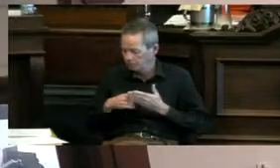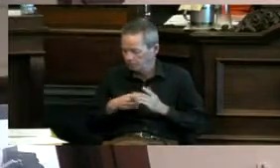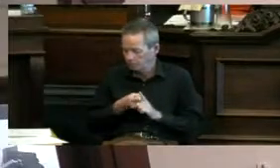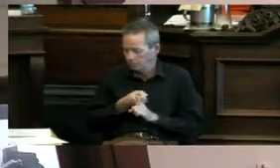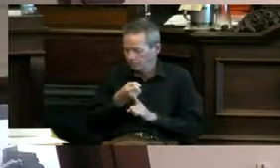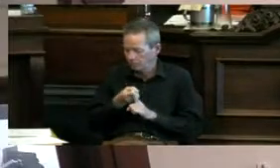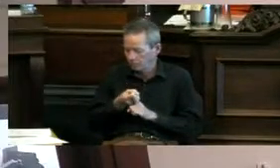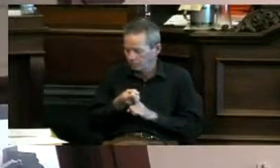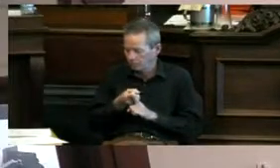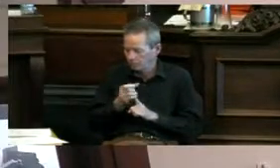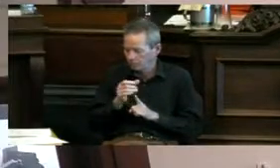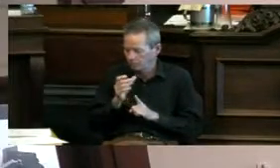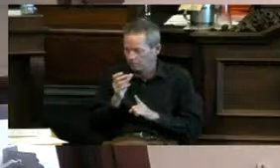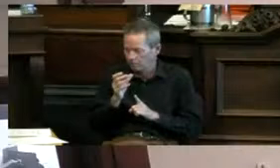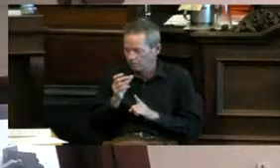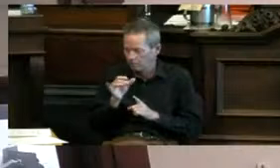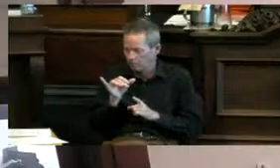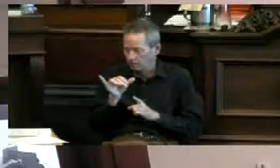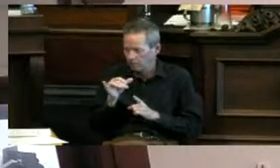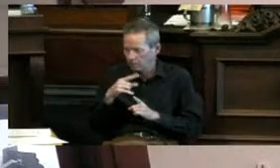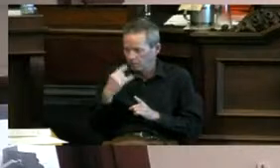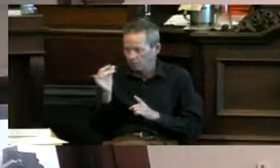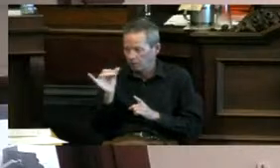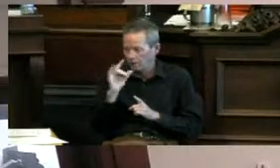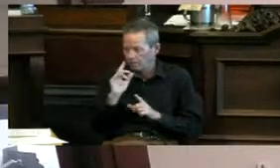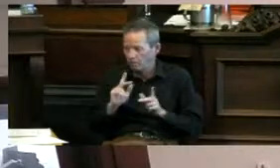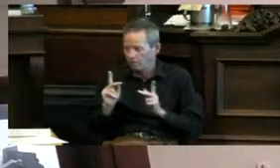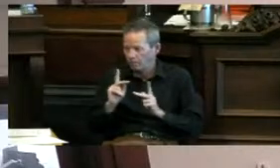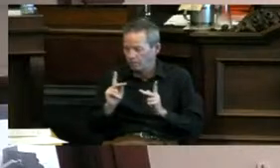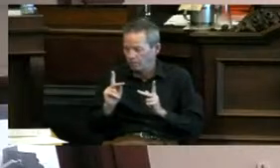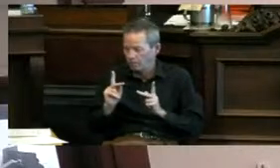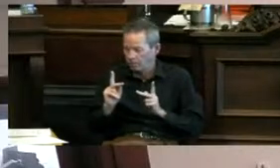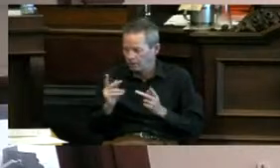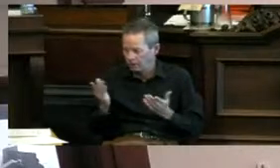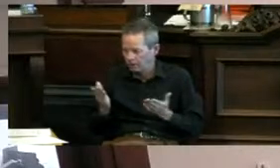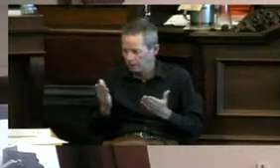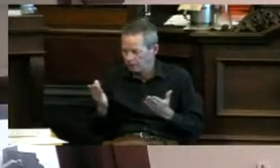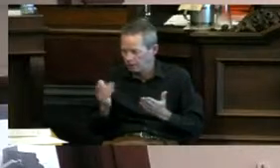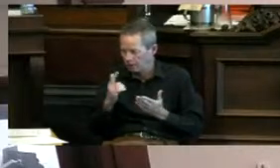I am gravely concerned about